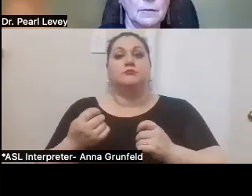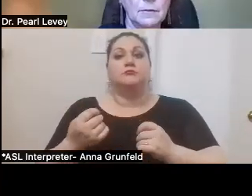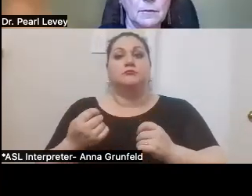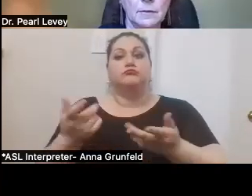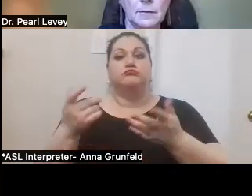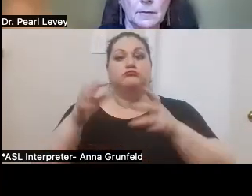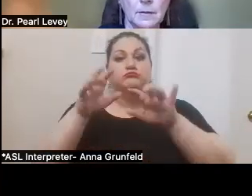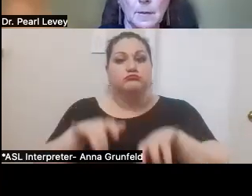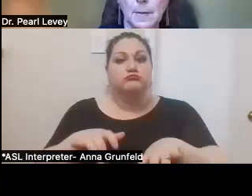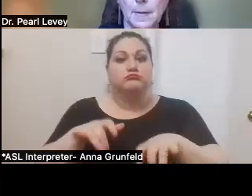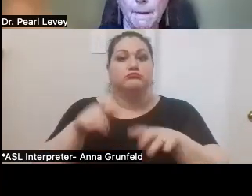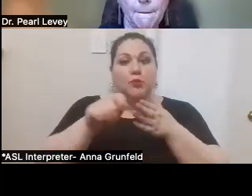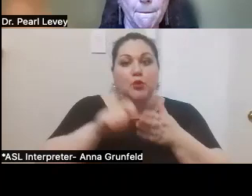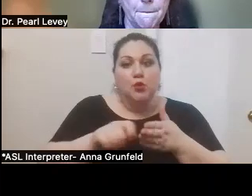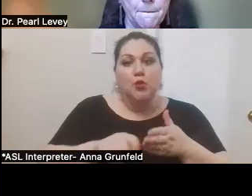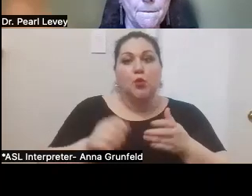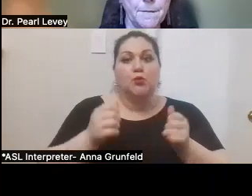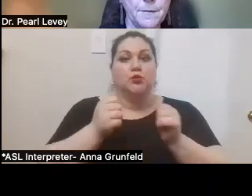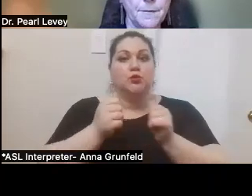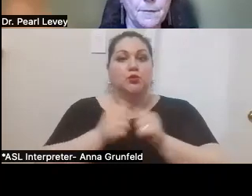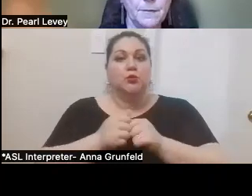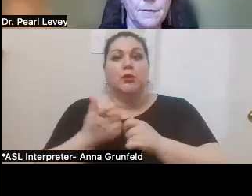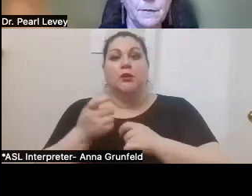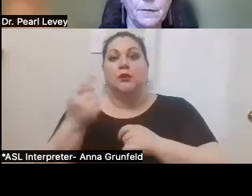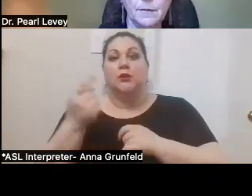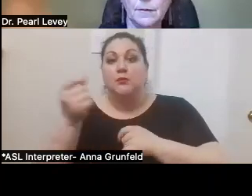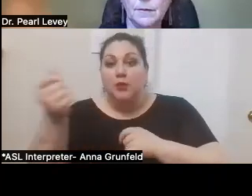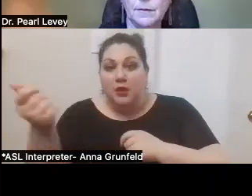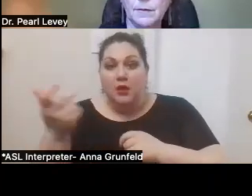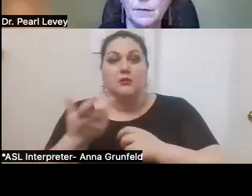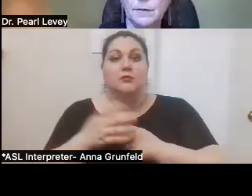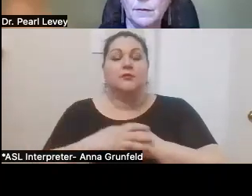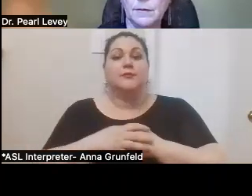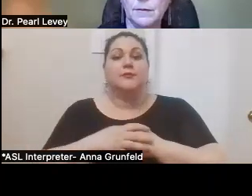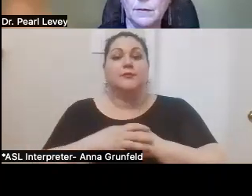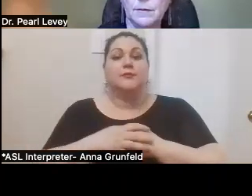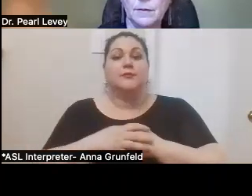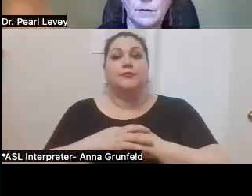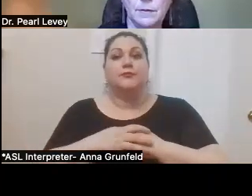It may be necessary to take time away from clinical work so that it can get